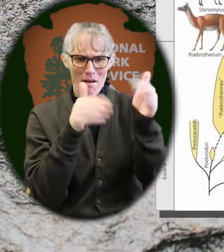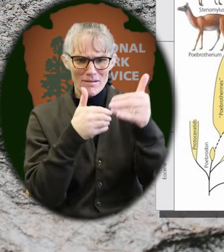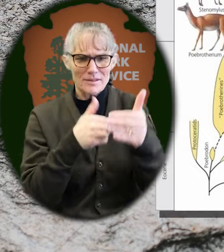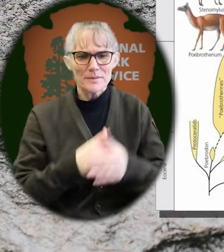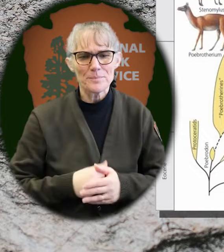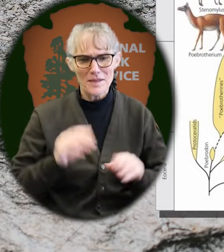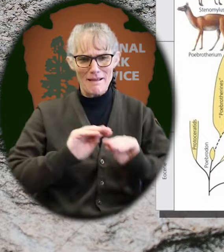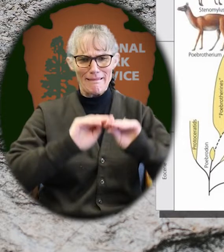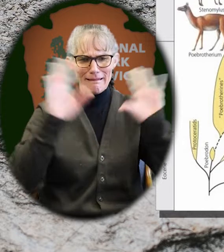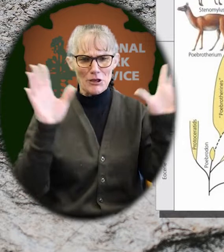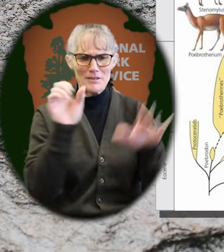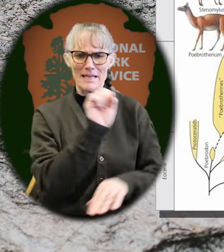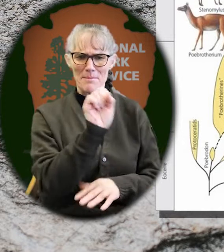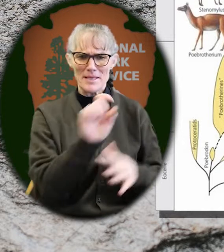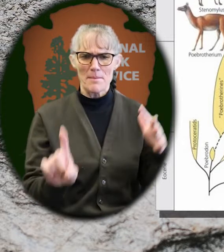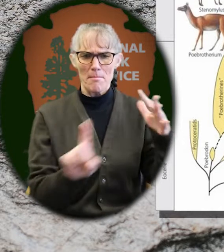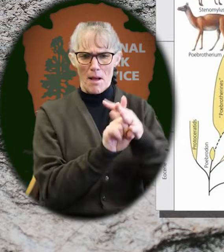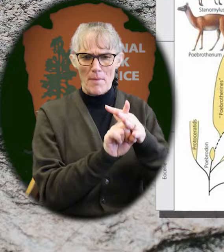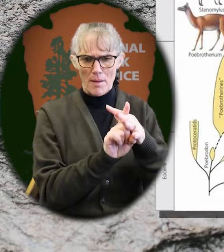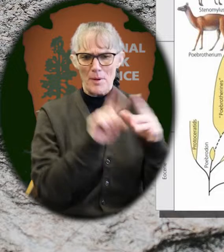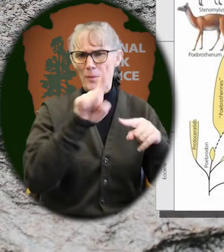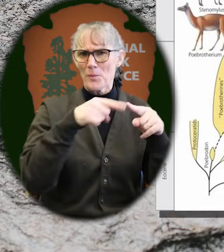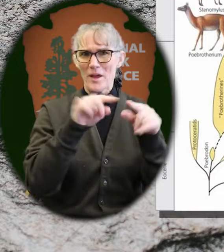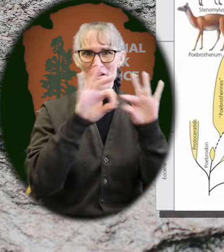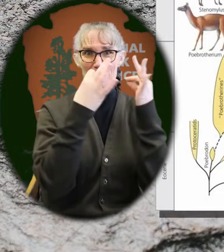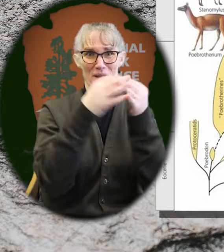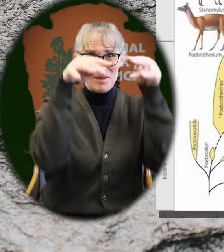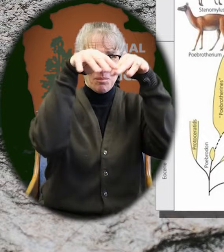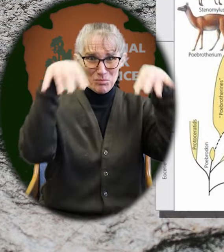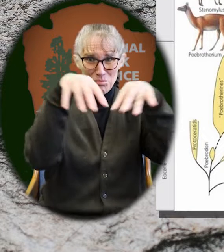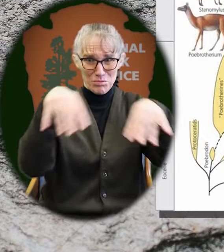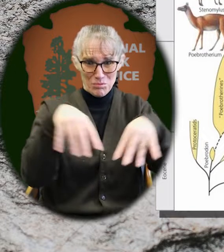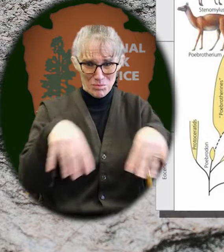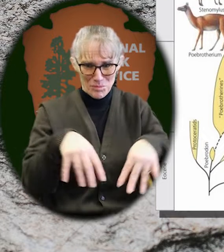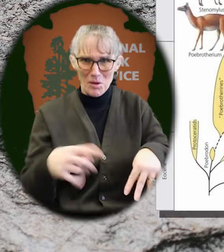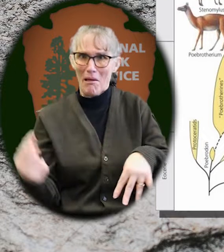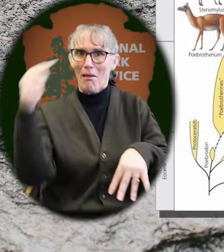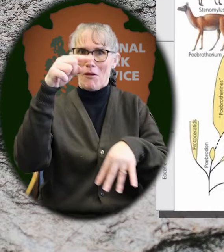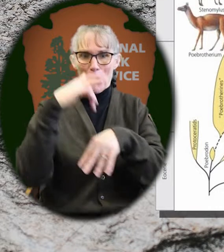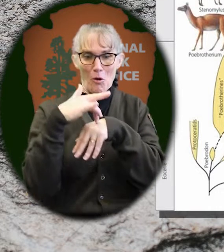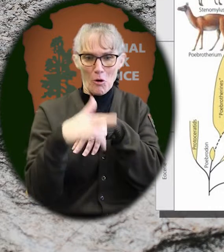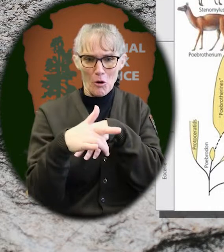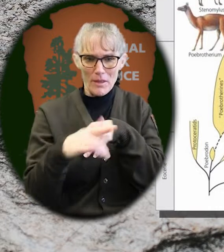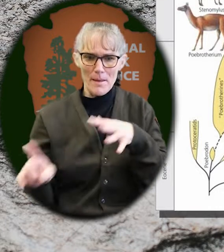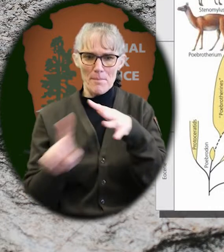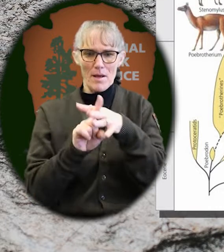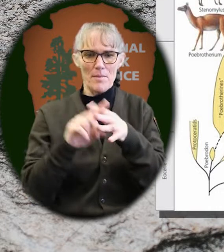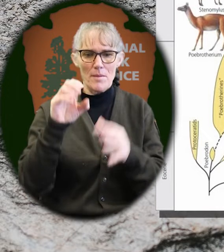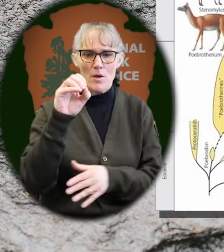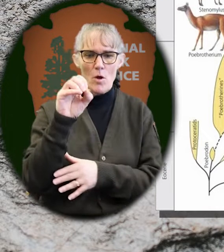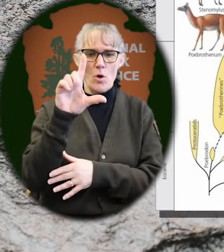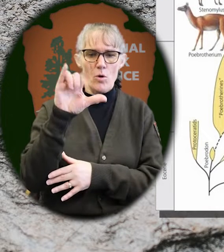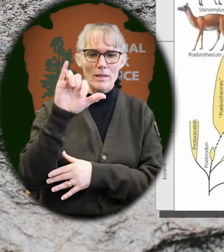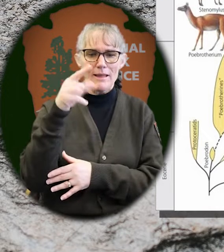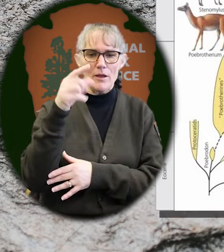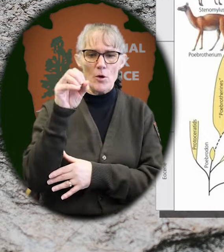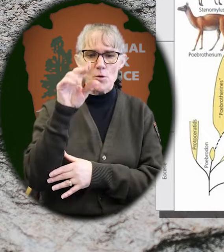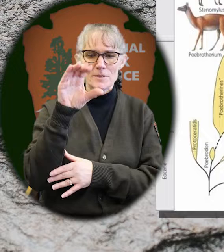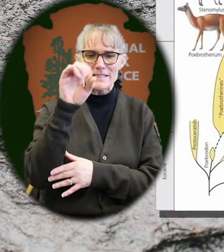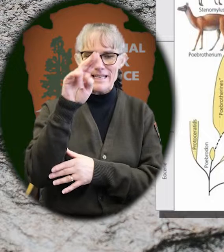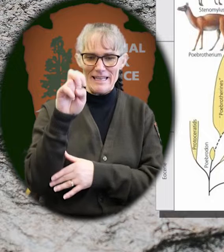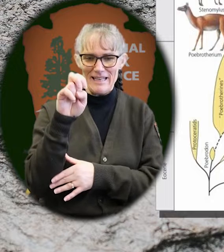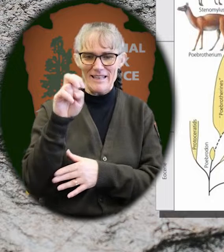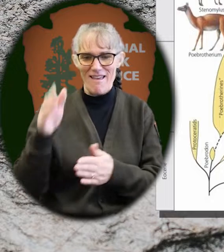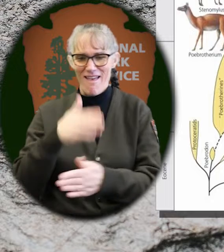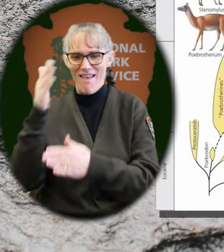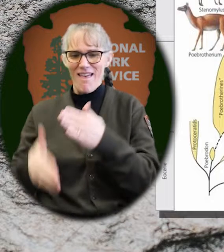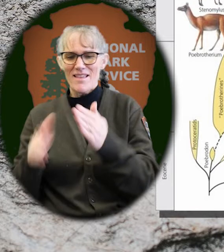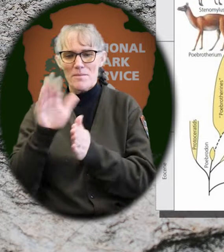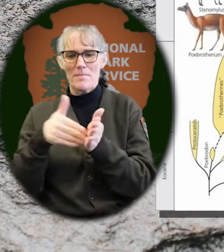And as you can see, they appear relatively early on in the camelid ancestry, appearing uh in the Oligocene and spanning all the way through the middle Miocene.